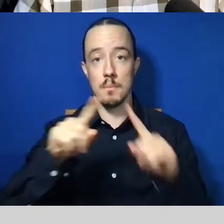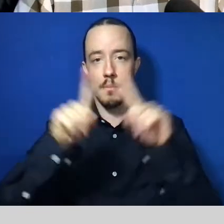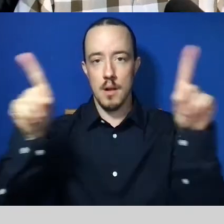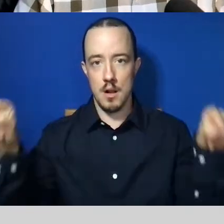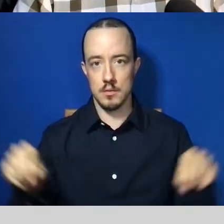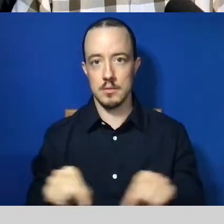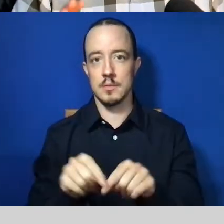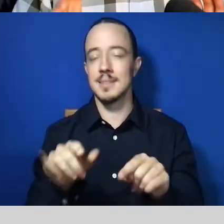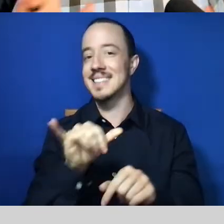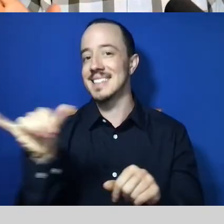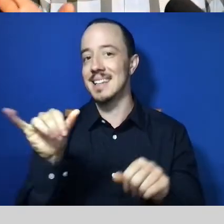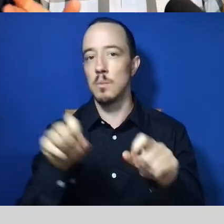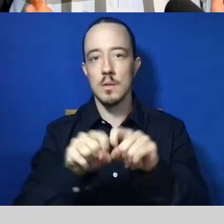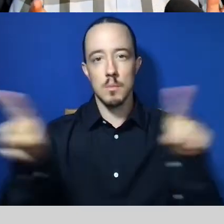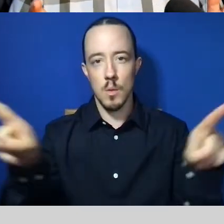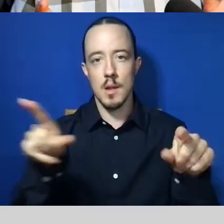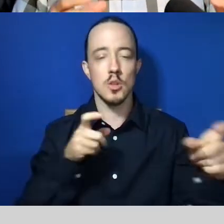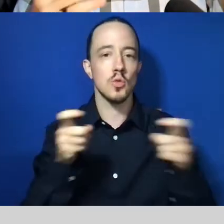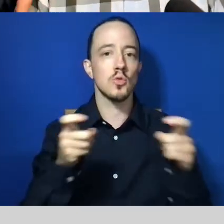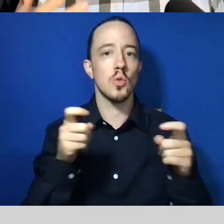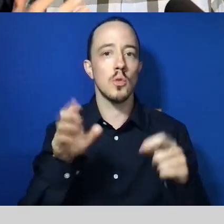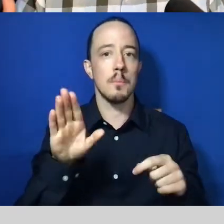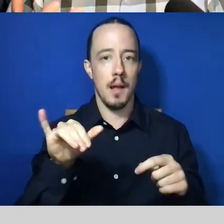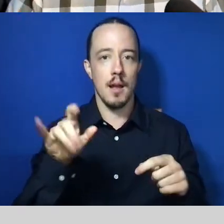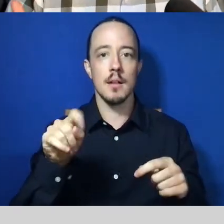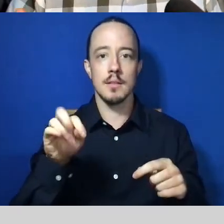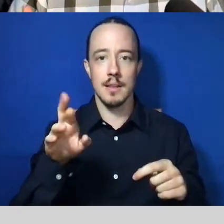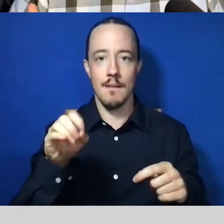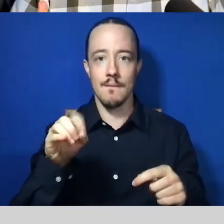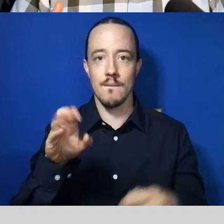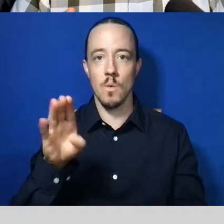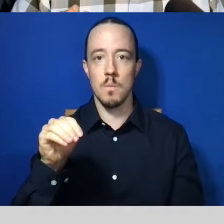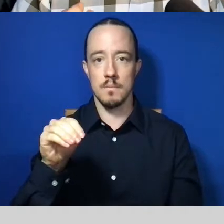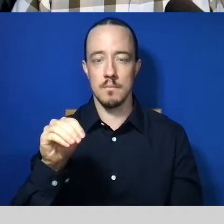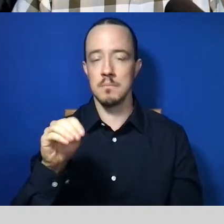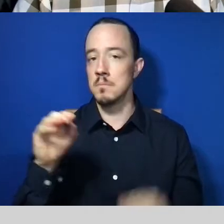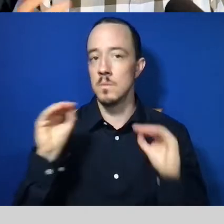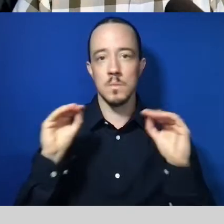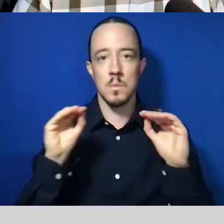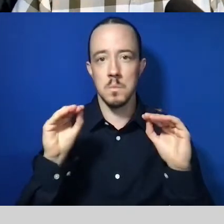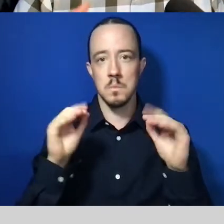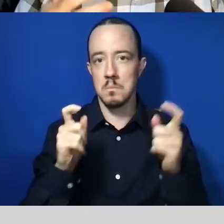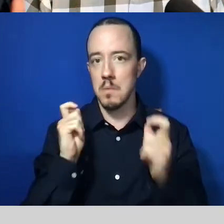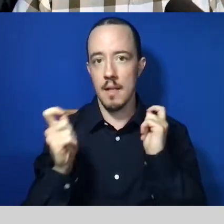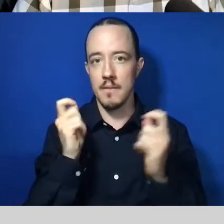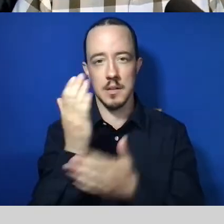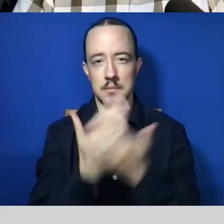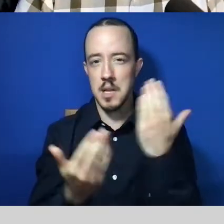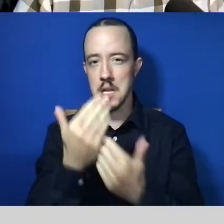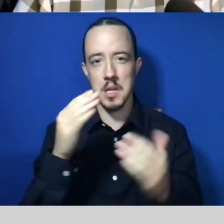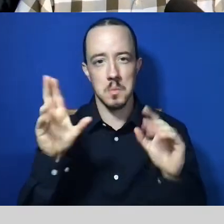is controlled by Terraform. No one modifies anything by hand or clicking through the,